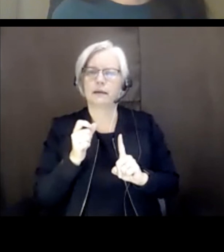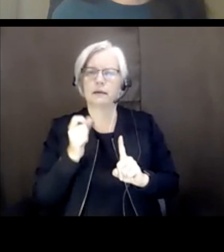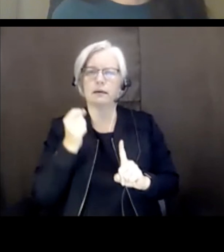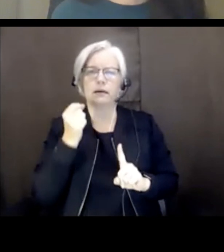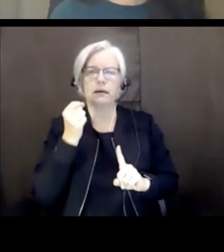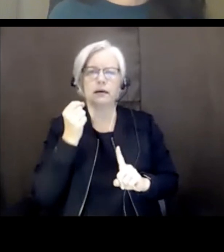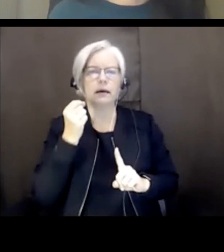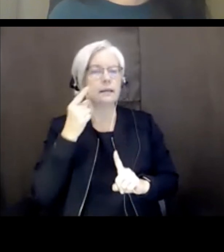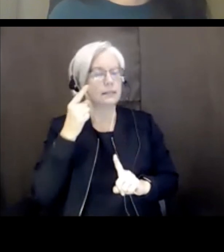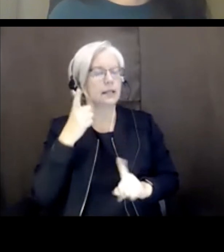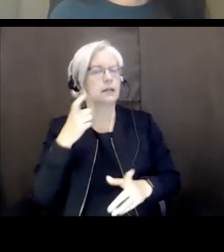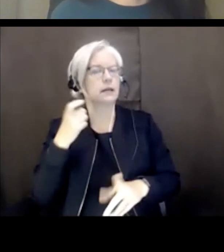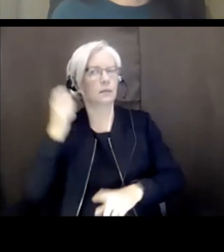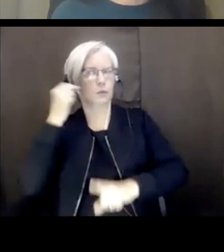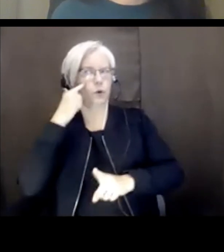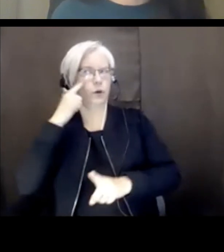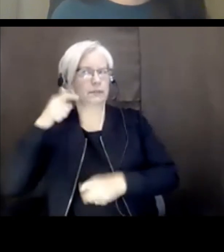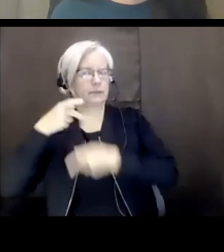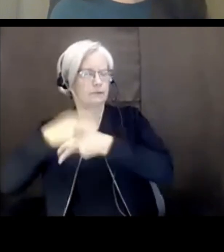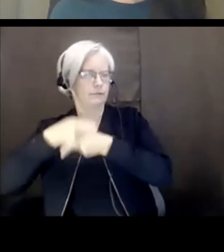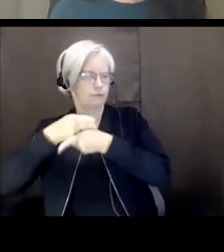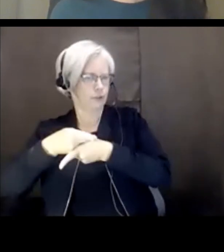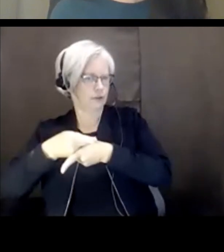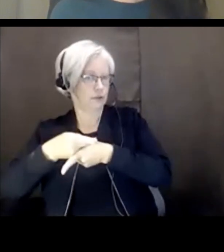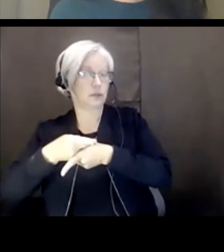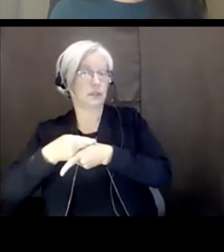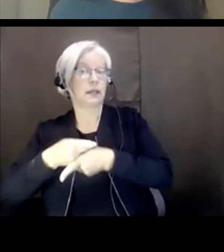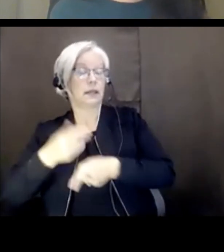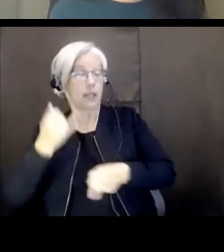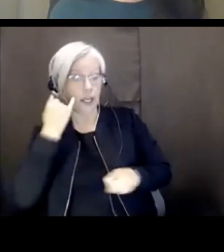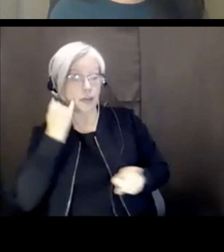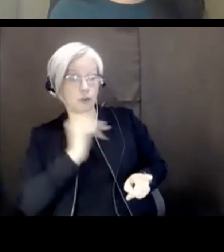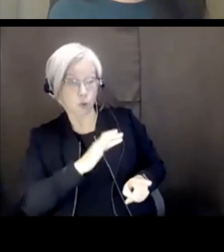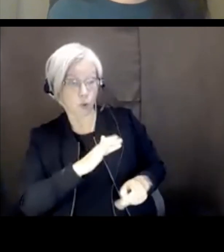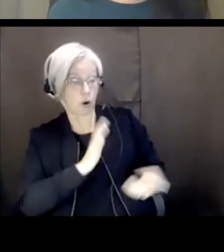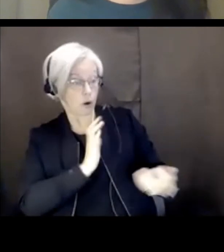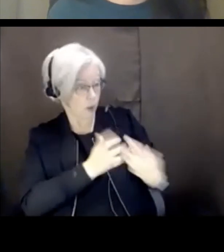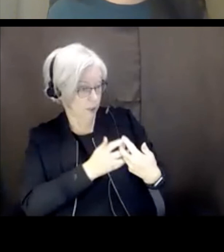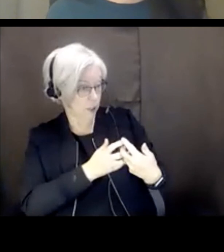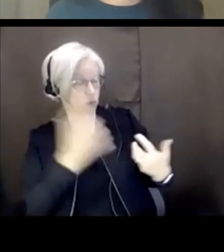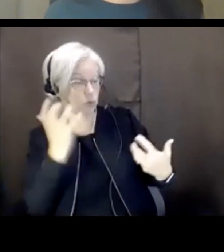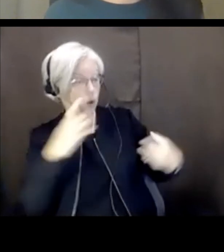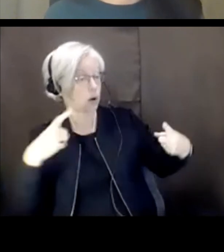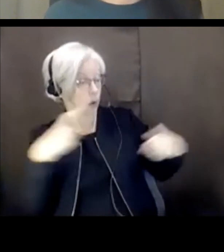ASPECT THAT'S COMPLICATED AND THE EMPLOYER CAN REALLY ESTABLISH THAT THEY NEED TO KNOW MORE